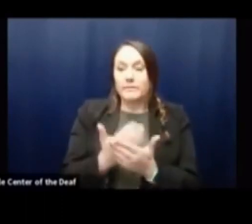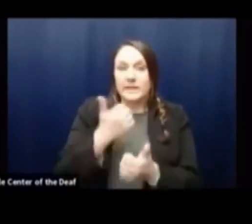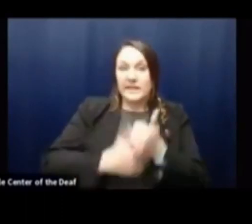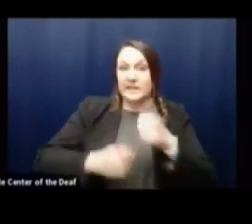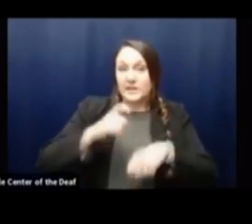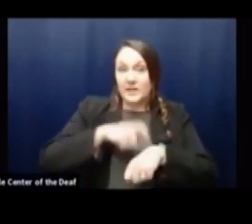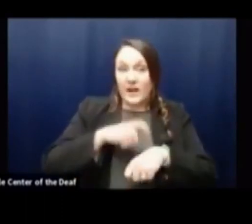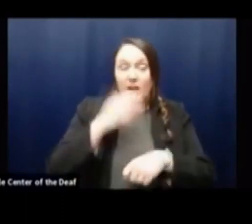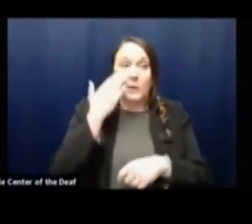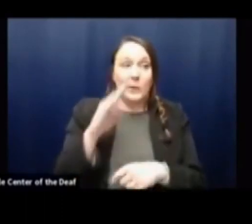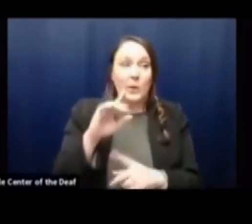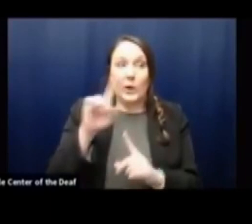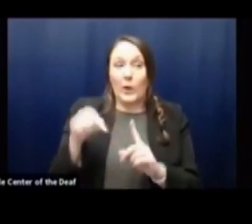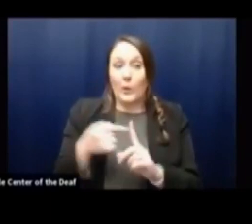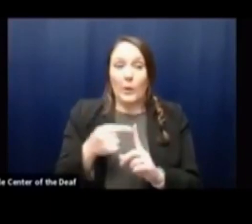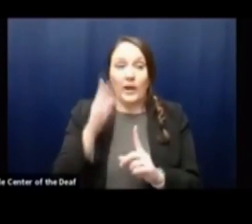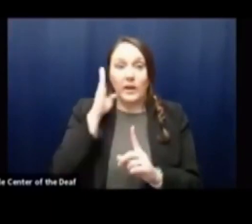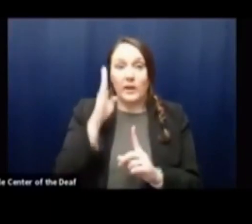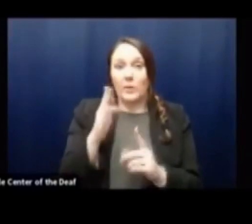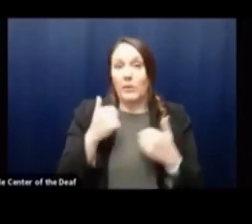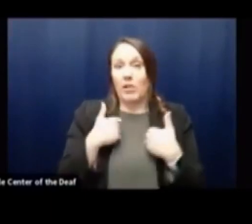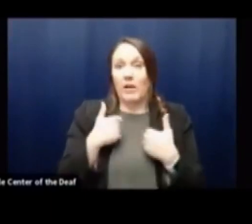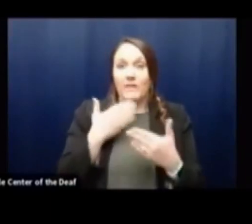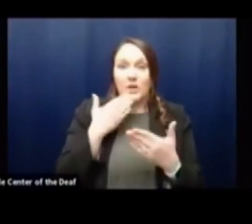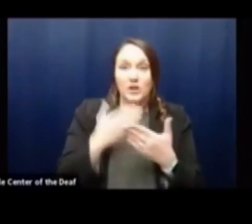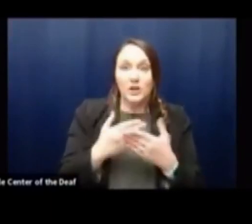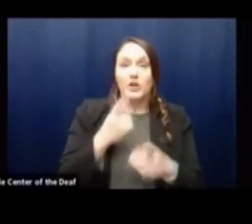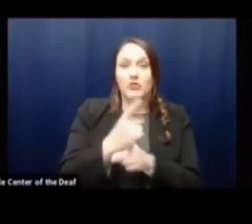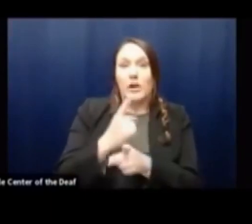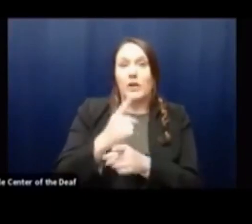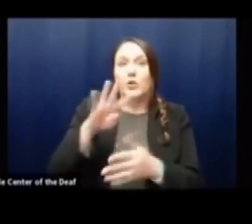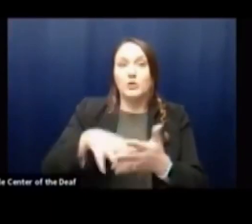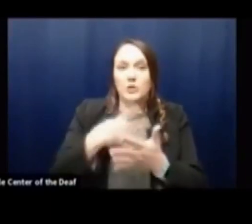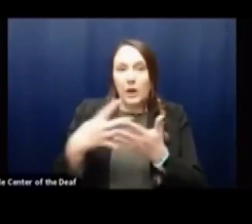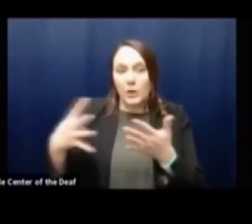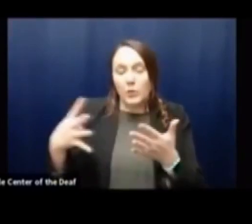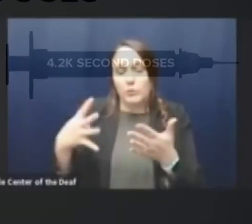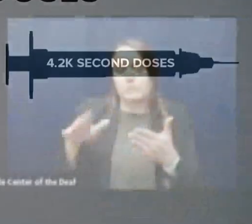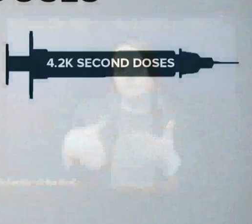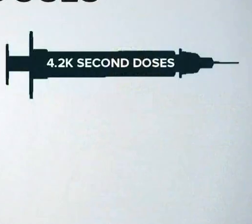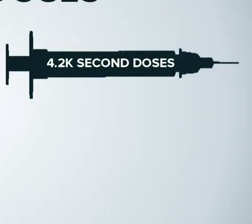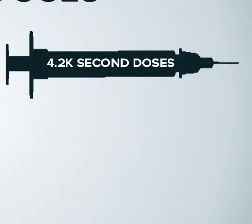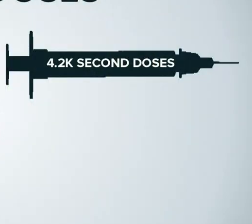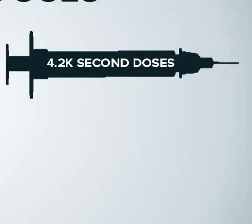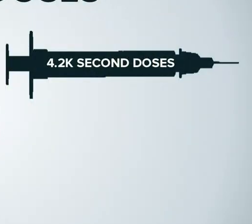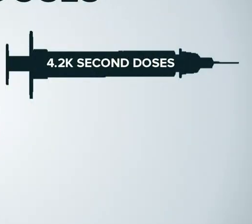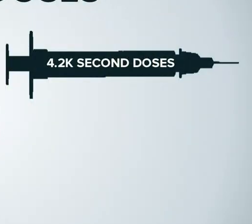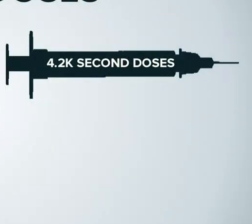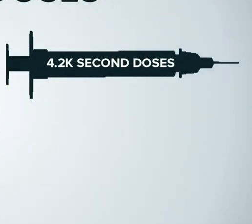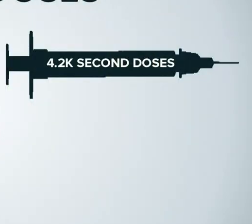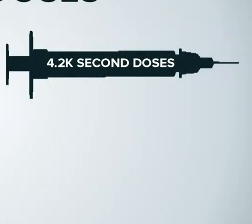GOING FAST. WE HAVE BEEN TOLD THAT WE WILL GET SHIPMENTS GOING FAST. WE HAVE BEEN TOLD THAT WE WILL GET SHIPMENTS WEEKLY. WE HAVE BEEN TOLD THAT WE WILL GET SHIPMENTS WEEKLY. WE HAVE BEEN TOLD THAT WE WILL GET SHIPMENTS WEEKLY. WE WE HAVE BEEN TOLD THAT WE WILL GET SHIPMENTS WEEKLY. WE DON'T WE HAVE BEEN TOLD THAT WE WILL GET SHIPMENTS WEEKLY. WE DON'T KNOW WE HAVE BEEN TOLD THAT WE WILL GET SHIPMENTS WEEKLY. WE DON'T KNOW EXACTLY WE HAVE BEEN TOLD THAT WE WILL GET SHIPMENTS WEEKLY. WE DON'T KNOW EXACTLY HOW WE HAVE BEEN TOLD THAT WE WILL GET SHIPMENTS WEEKLY. WE DON'T KNOW EXACTLY HOW MUCH GET SHIPMENTS WEEKLY. WE DON'T KNOW EXACTLY HOW MUCH GET SHIPMENTS WEEKLY. WE DON'T KNOW EXACTLY HOW MUCH WILL GET SHIPMENTS WEEKLY. WE DON'T KNOW EXACTLY HOW MUCH WILL BE GET SHIPMENTS WEEKLY. WE DON'T KNOW EXACTLY HOW MUCH WILL BE IN GET SHIPMENTS WEEKLY. WE DON'T KNOW EXACTLY HOW MUCH WILL BE IN EACH GET SHIPMENTS WEEKLY. WE DON'T KNOW EXACTLY HOW MUCH WILL BE IN EACH OF GET SHIPMENTS WEEKLY. WE DON'T KNOW EXACTLY HOW MUCH WILL BE IN EACH OF THOSE4@ WE DON'T KNOW EXACTLY HOW MUCH WILL BE IN EACH OF THOSE4@ WE DON'T KNOW EXACTLY HOW MUCH WILL BE IN EACH OF THOSE4@ SHIPMENTS WE DON'T KNOW EXACTLY HOW MUCH WILL BE IN EACH OF THOSE4@ SHIPMENTS AND WE DON'T KNOW EXACTLY HOW MUCH WILL BE IN EACH OF THOSE4@ SHIPMENTS AND WE WE DON'T KNOW EXACTLY HOW MUCH WILL BE IN EACH OF THOSE4@ SHIPMENTS AND WE DON'T WE DON'T KNOW EXACTLY HOW MUCH WILL BE IN EACH OF THOSE4@ SHIPMENTS AND WE DON'T KNOW WILL BE IN EACH OF THOSE4@ SHIPMENTS AND WE DON'T KNOW WILL BE IN EACH OF THOSE4@ SHIPMENTS AND WE DON'T KNOW WHEN WILL BE IN EACH OF THOSE4@ SHIPMENTS AND WE DON'T KNOW WHEN WE'LL WILL BE IN EACH OF THOSE4@ SHIPMENTS AND WE DON'T KNOW WHEN WE'LL GET WILL BE IN EACH OF THOSE4@ SHIPMENTS AND WE DON'T KNOW WHEN WE'LL GET A WILL BE IN EACH OF THOSE4@ SHIPMENTS AND WE DON'T KNOW WHEN WE'LL GET A RELIABLE